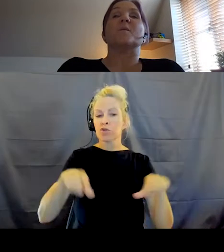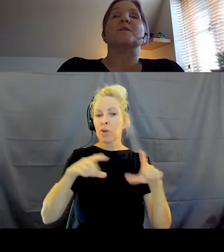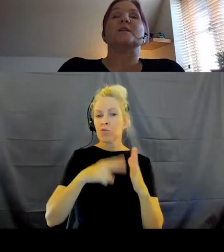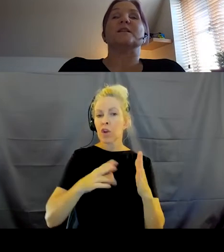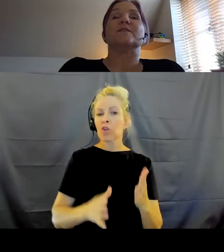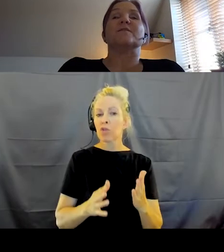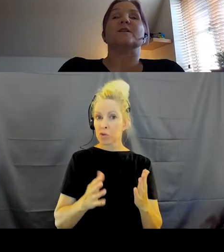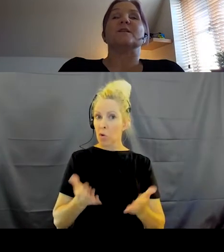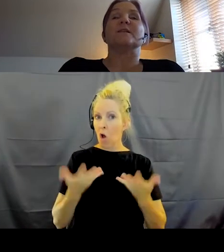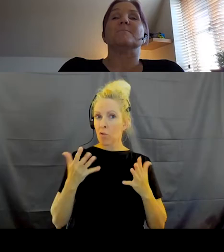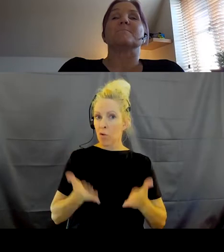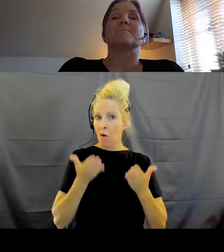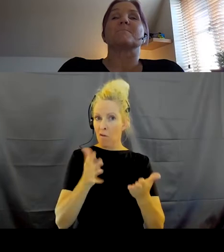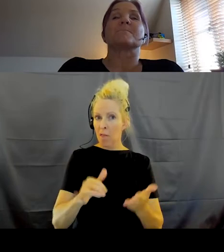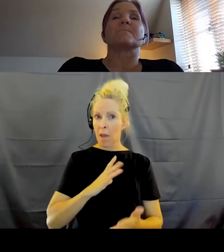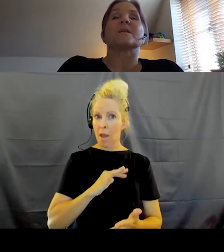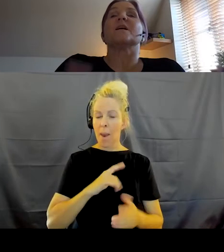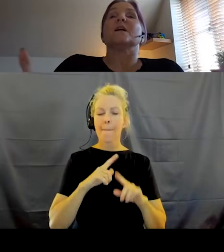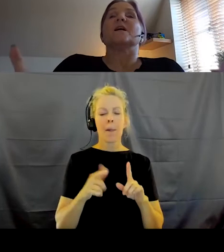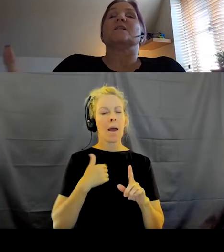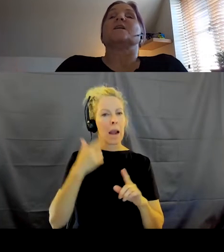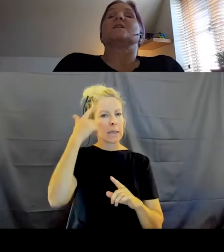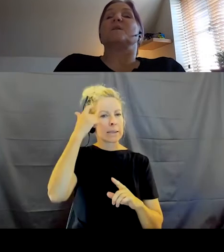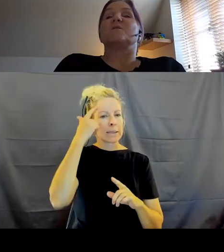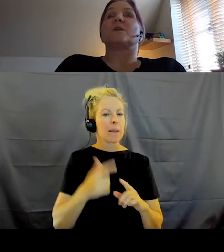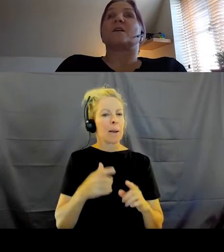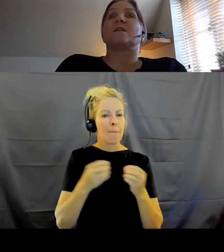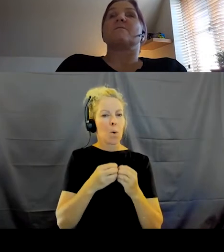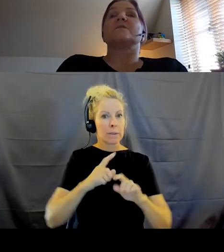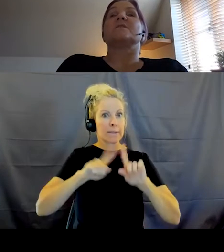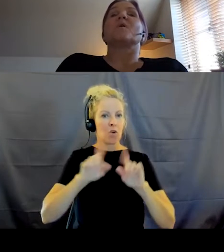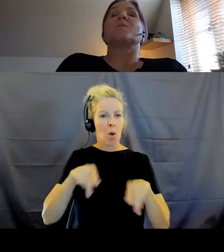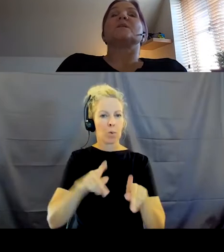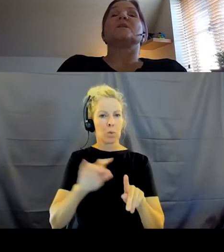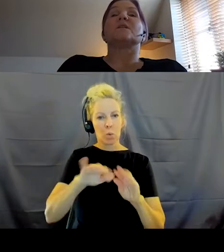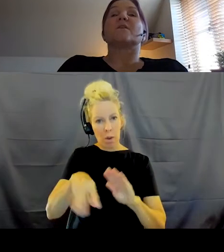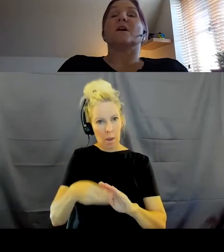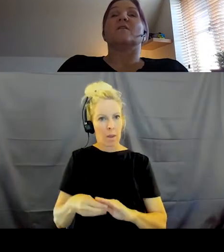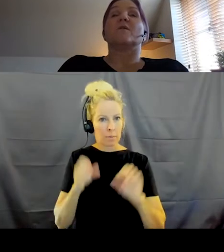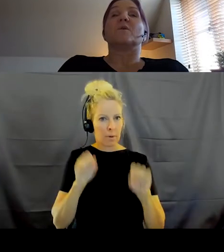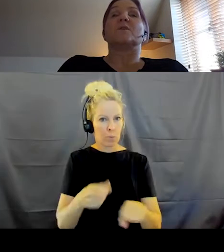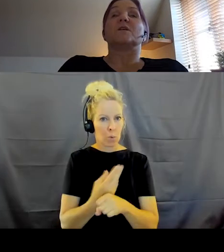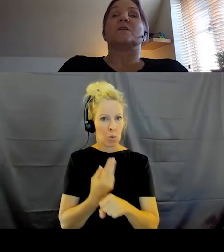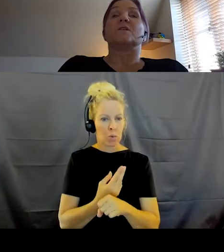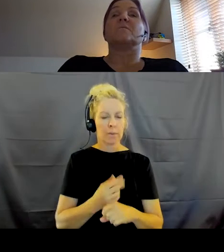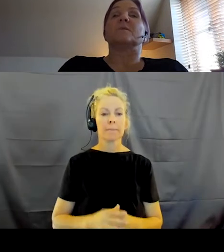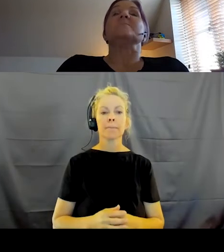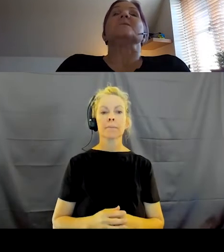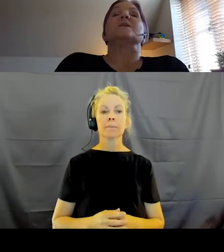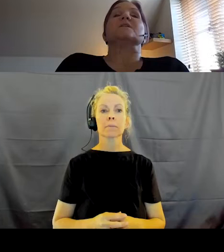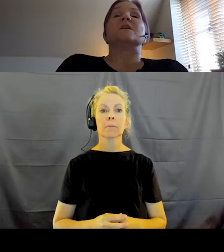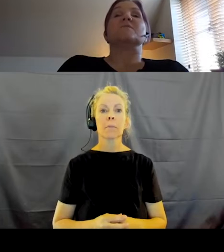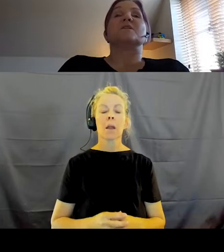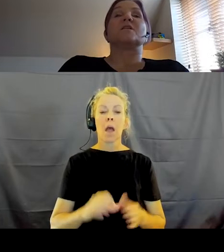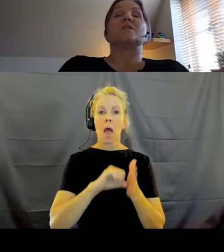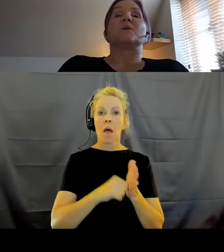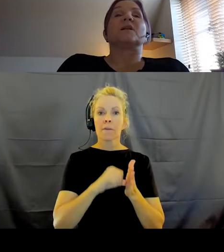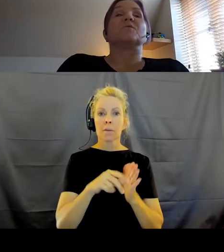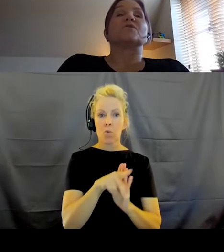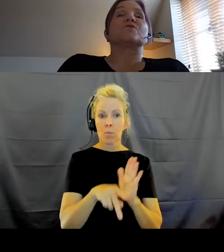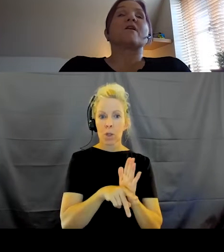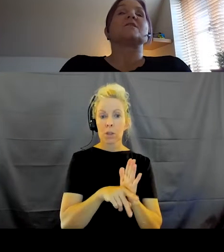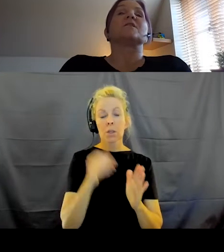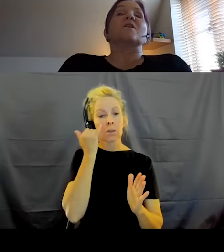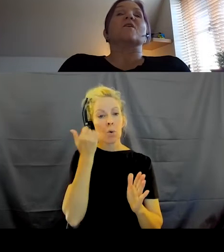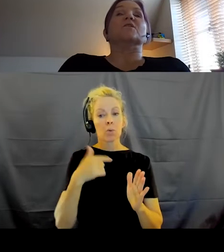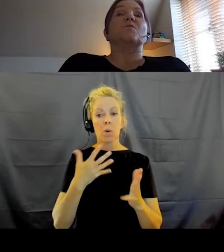opportunities. CSS has an emphasis property, so if we want to put a little bit more stress on some